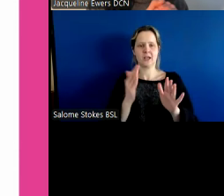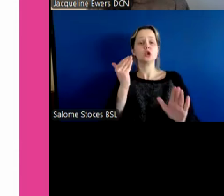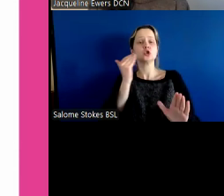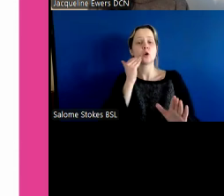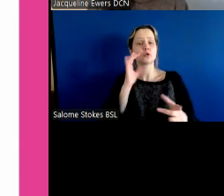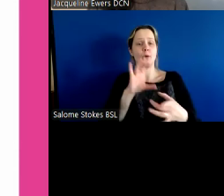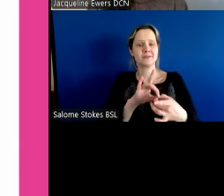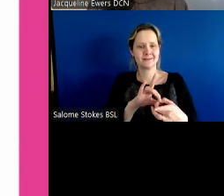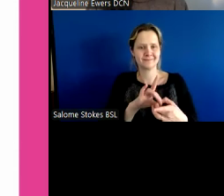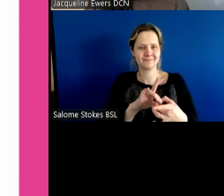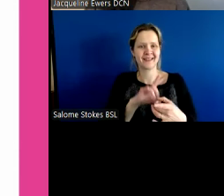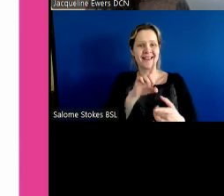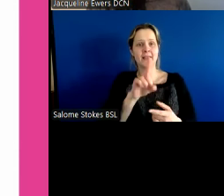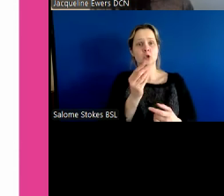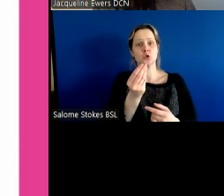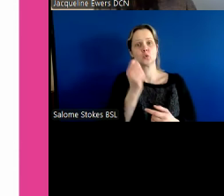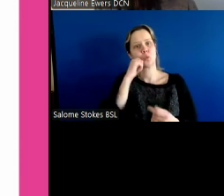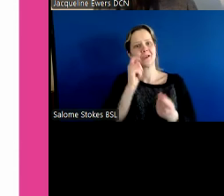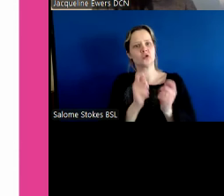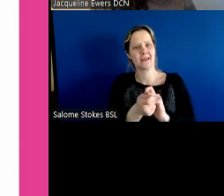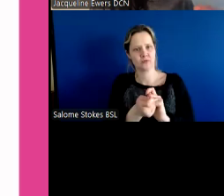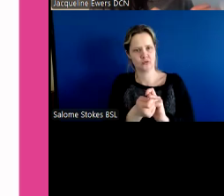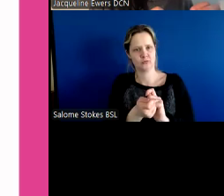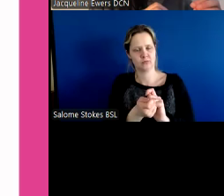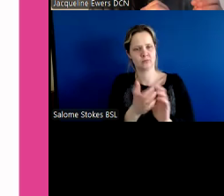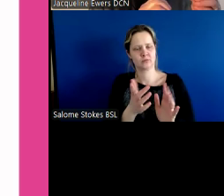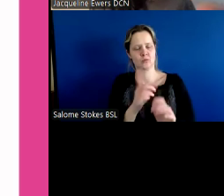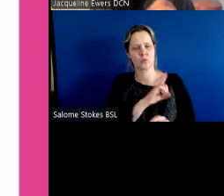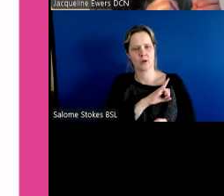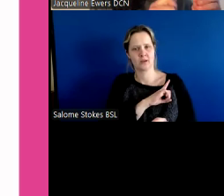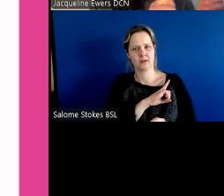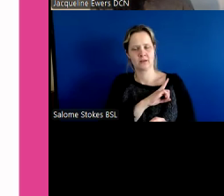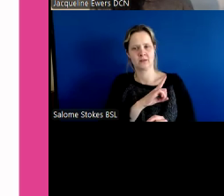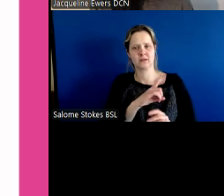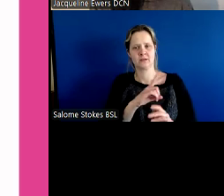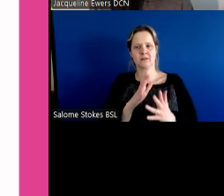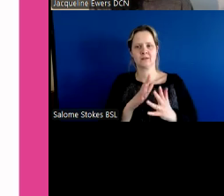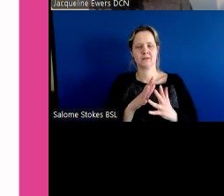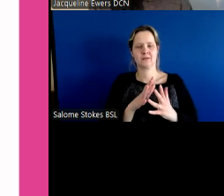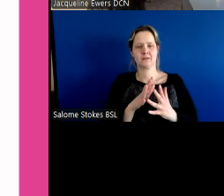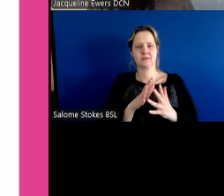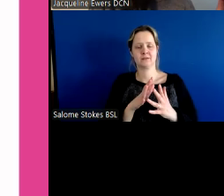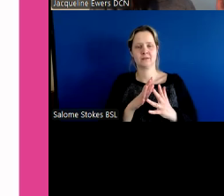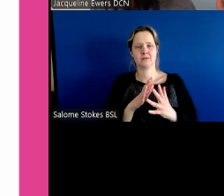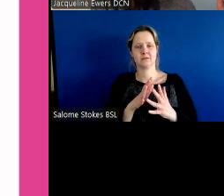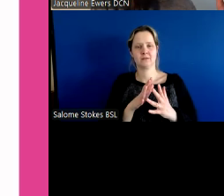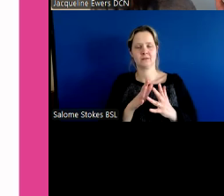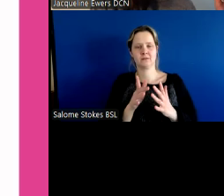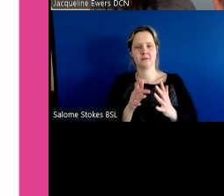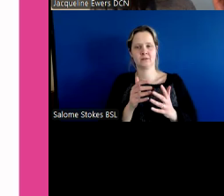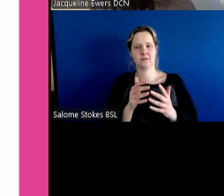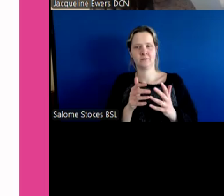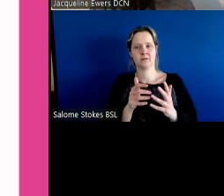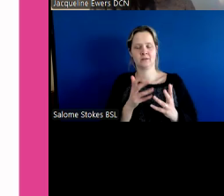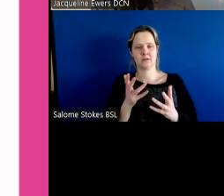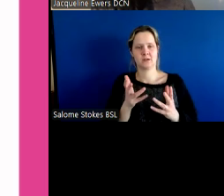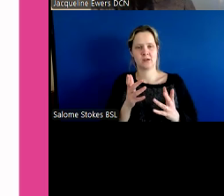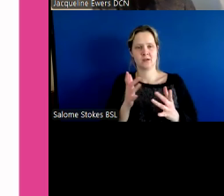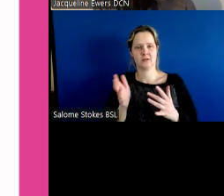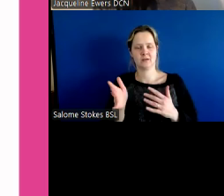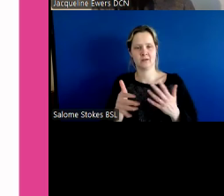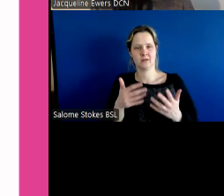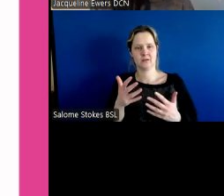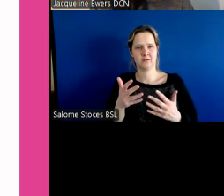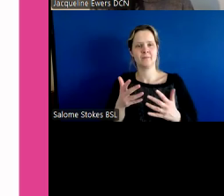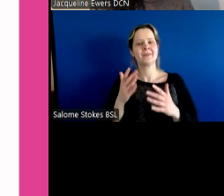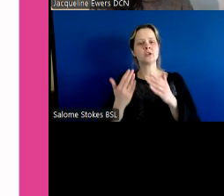about to change is that under a bill with the Data (Use and Access) Bill,